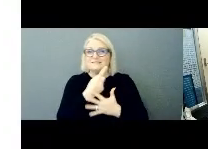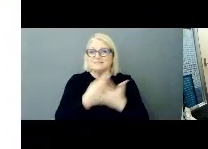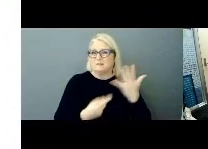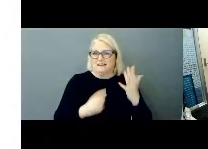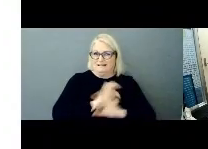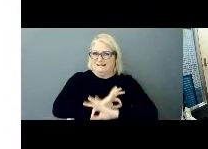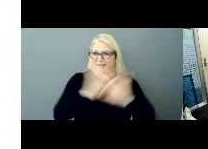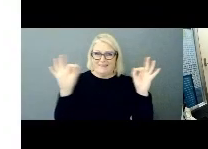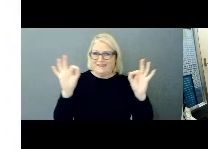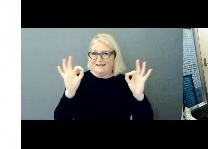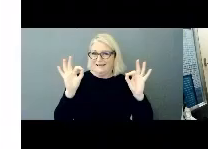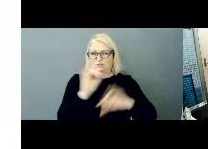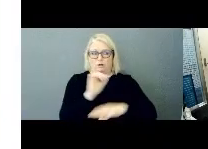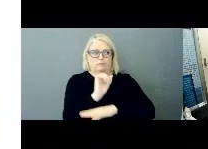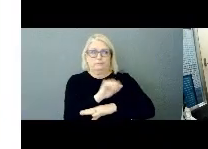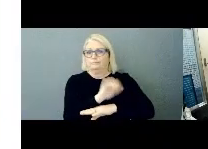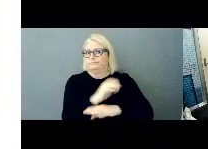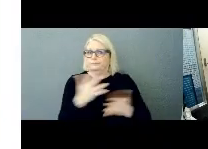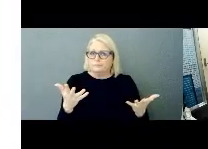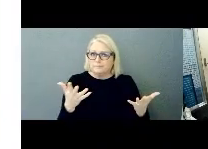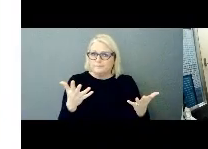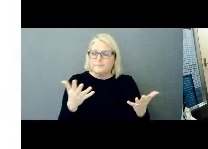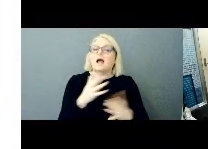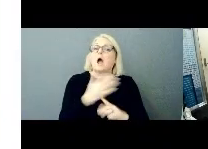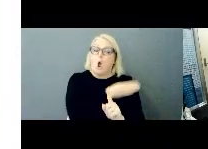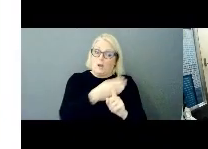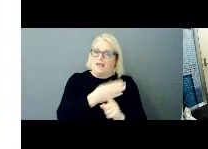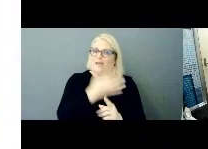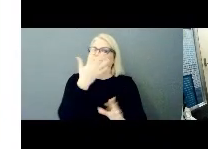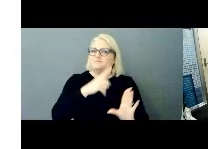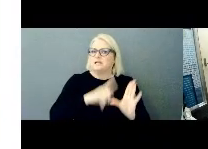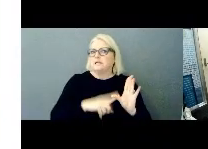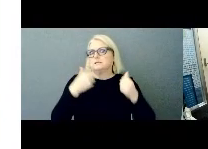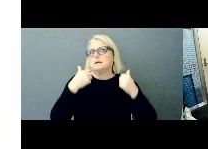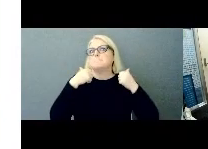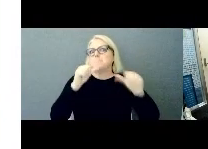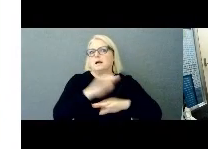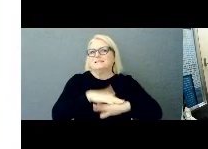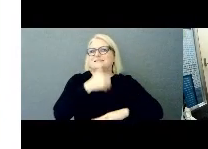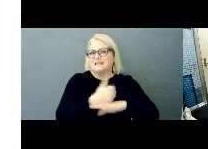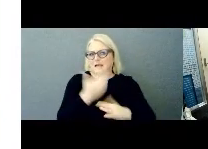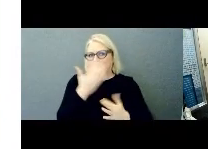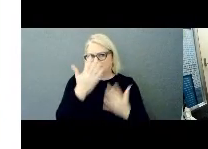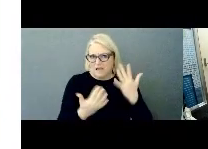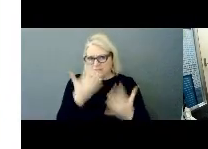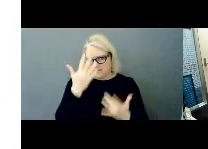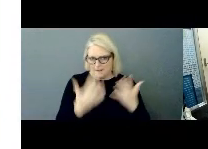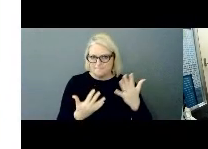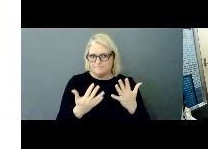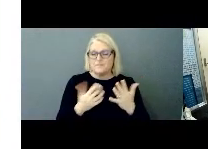produces what good outcomes. And the disability sector is also very high on diversity.